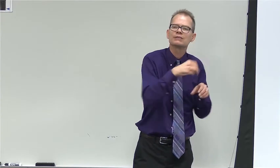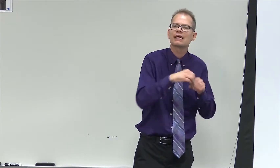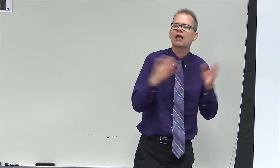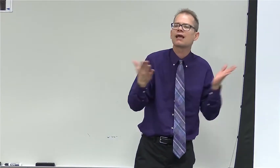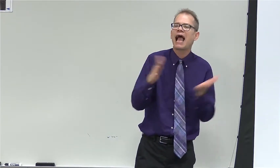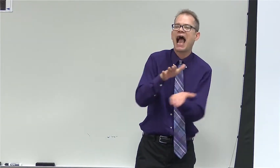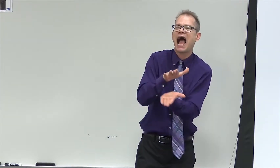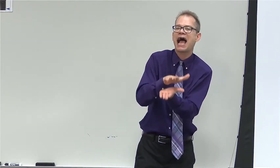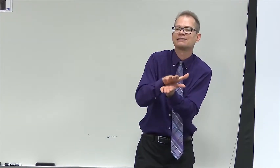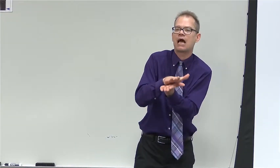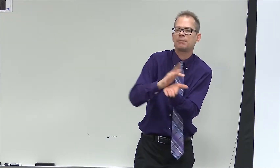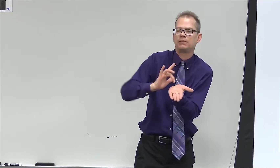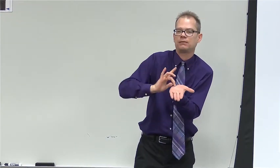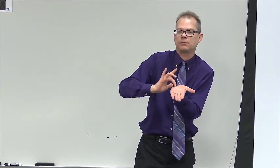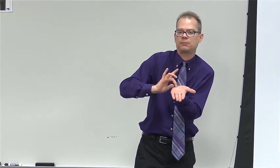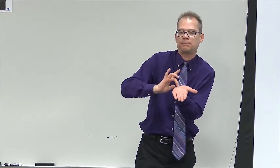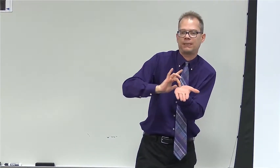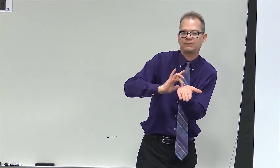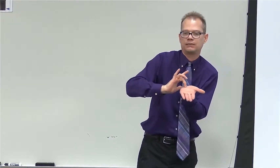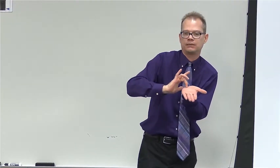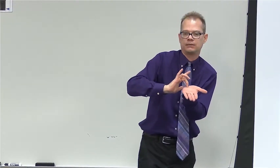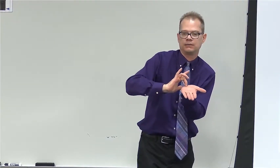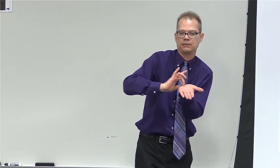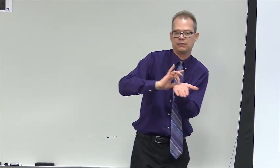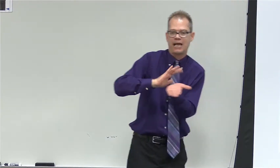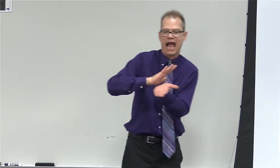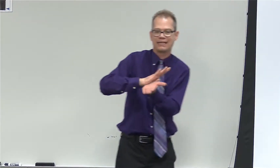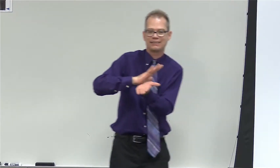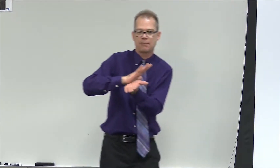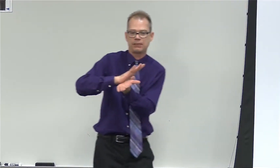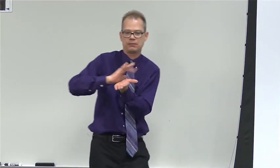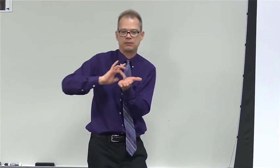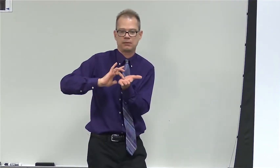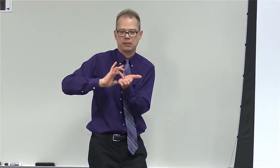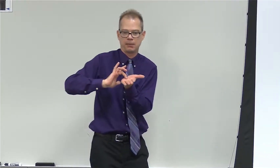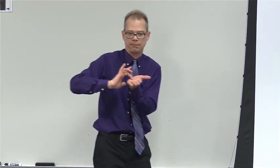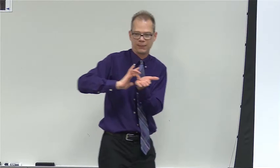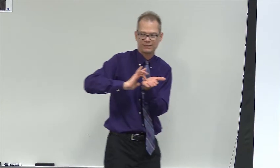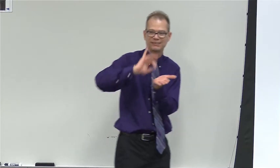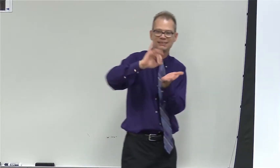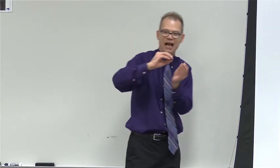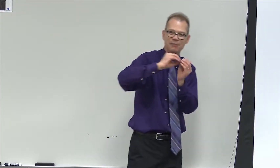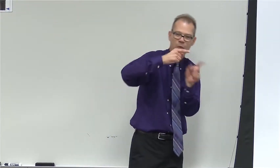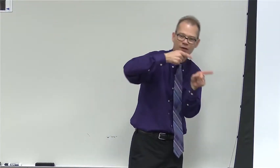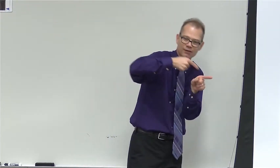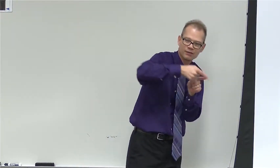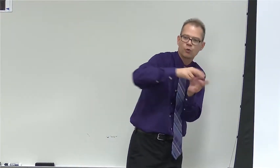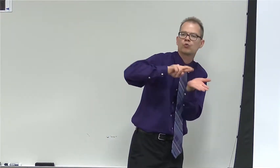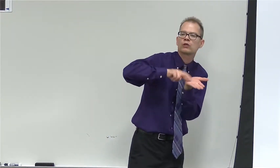and look at academic medicine...